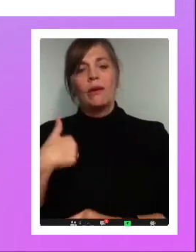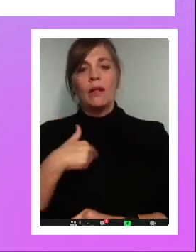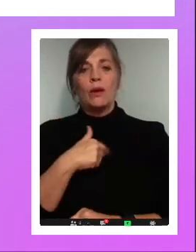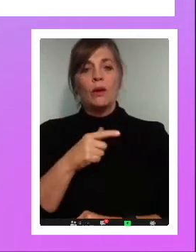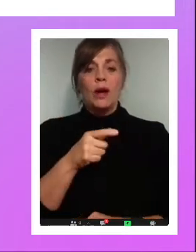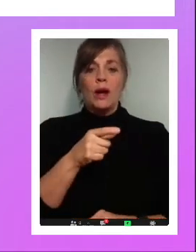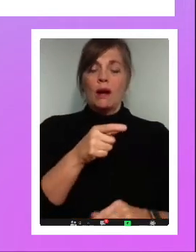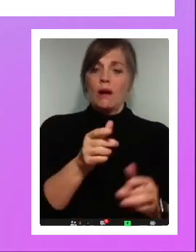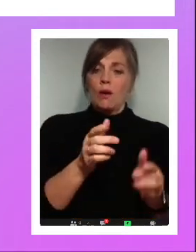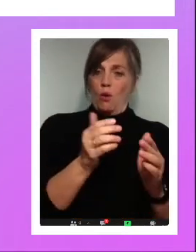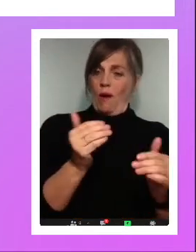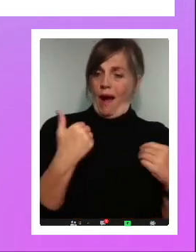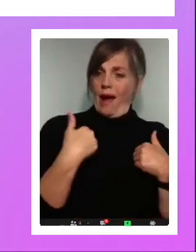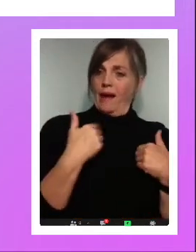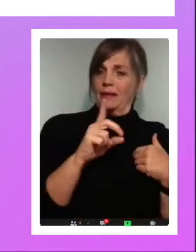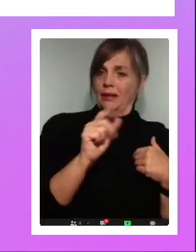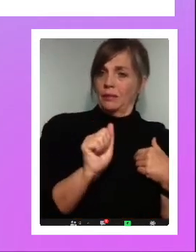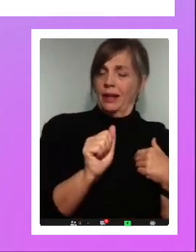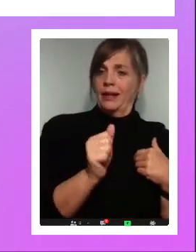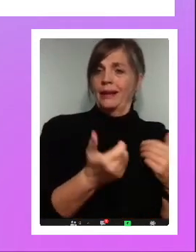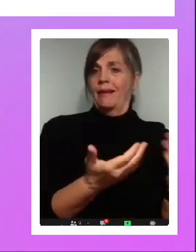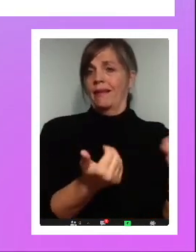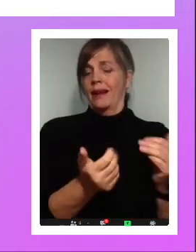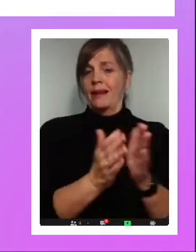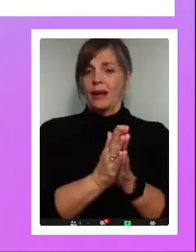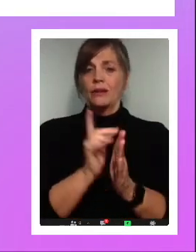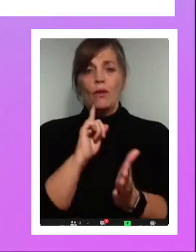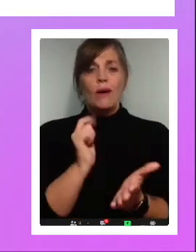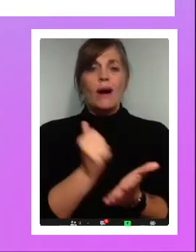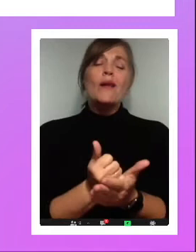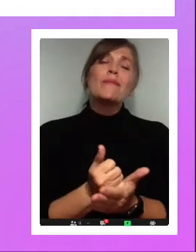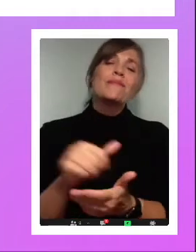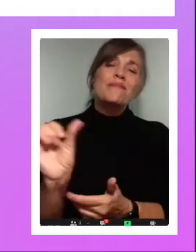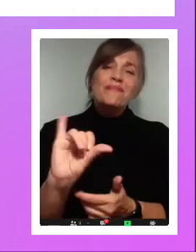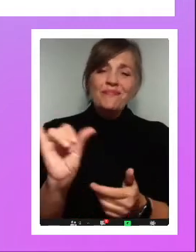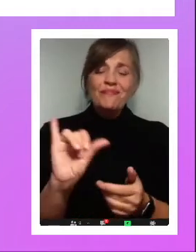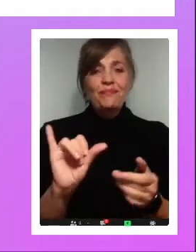But let me tell you that, it sounds good on the surface